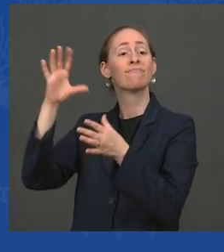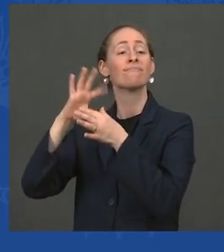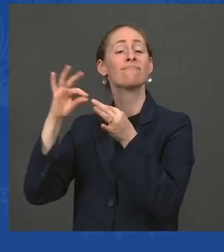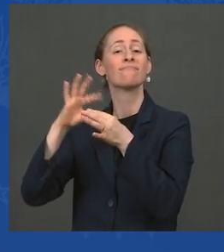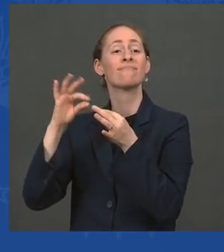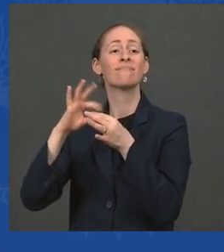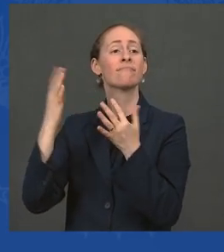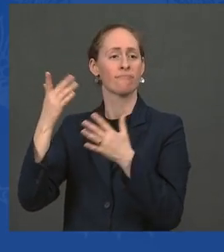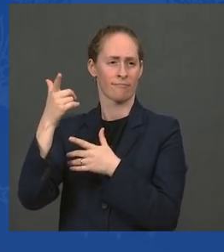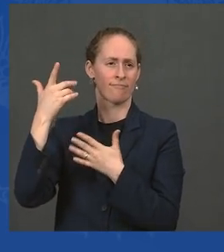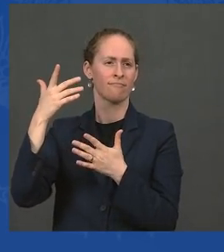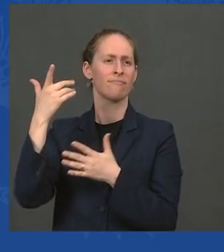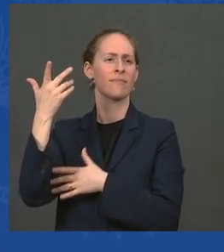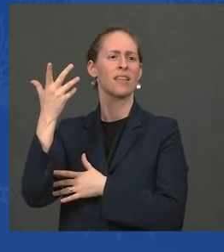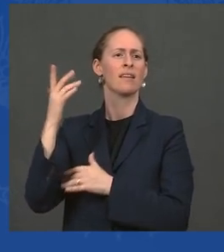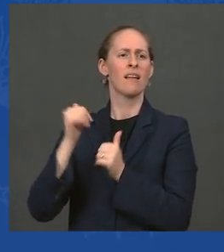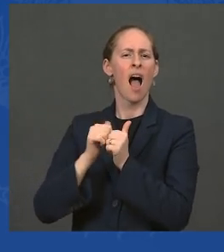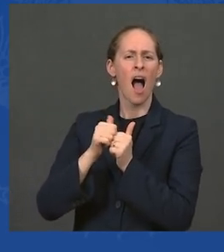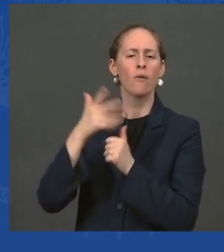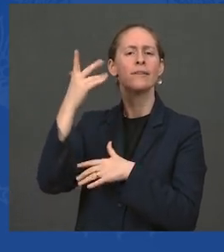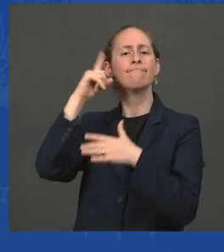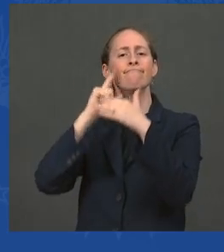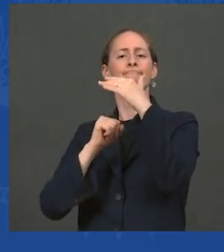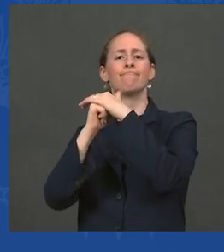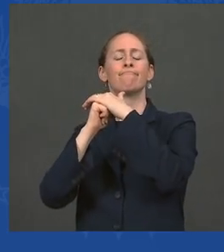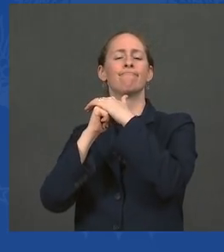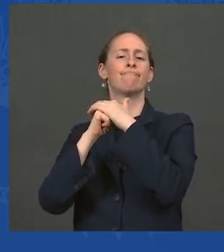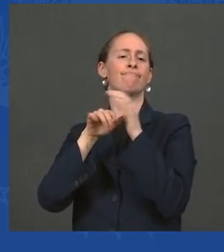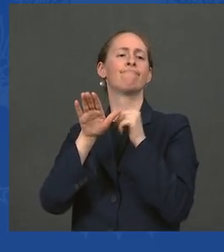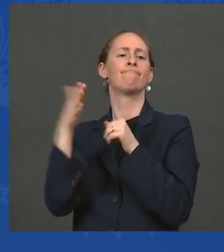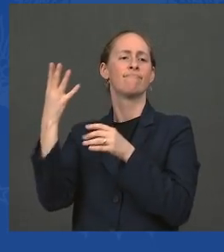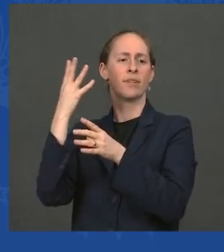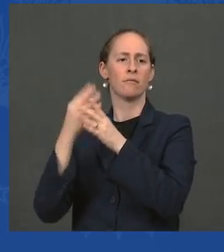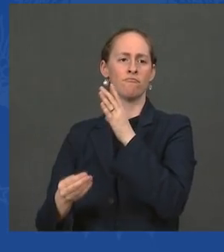two months before I was born in Mercy Hospital -- he was with the American Oil Company.